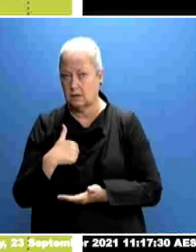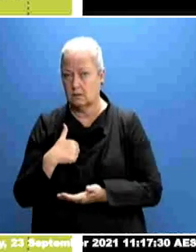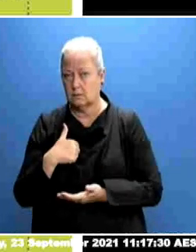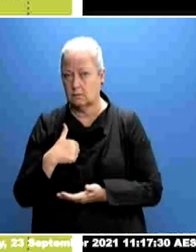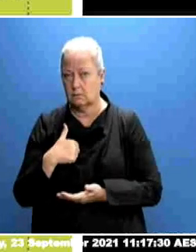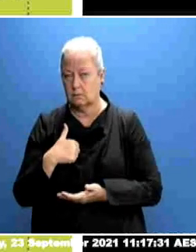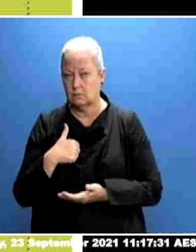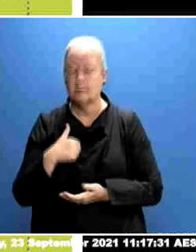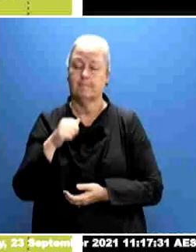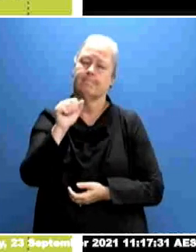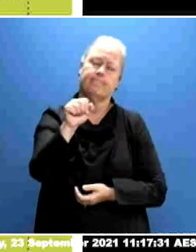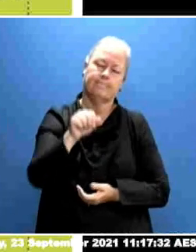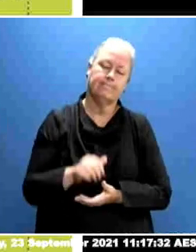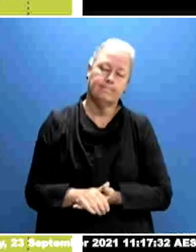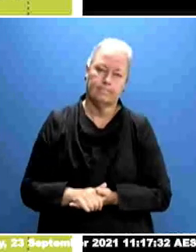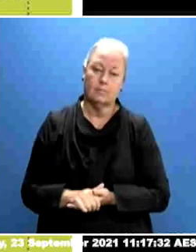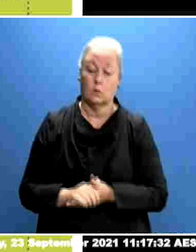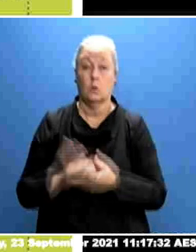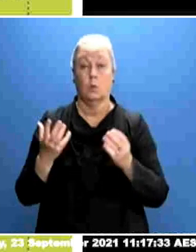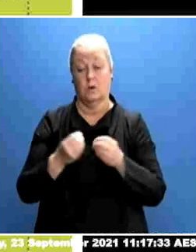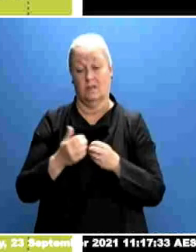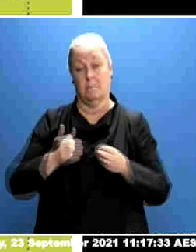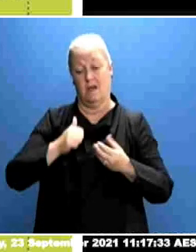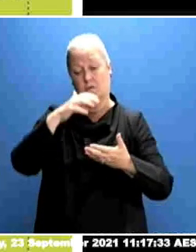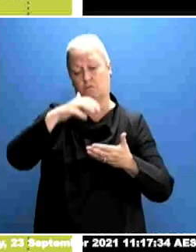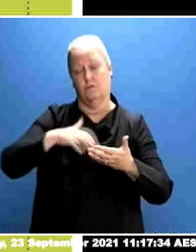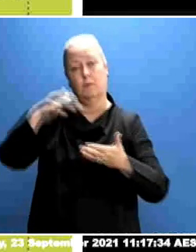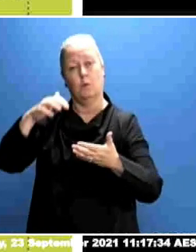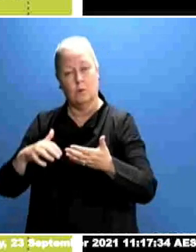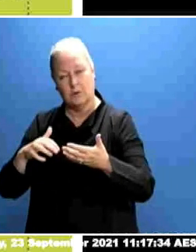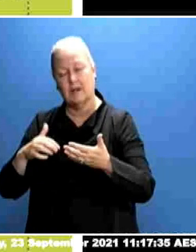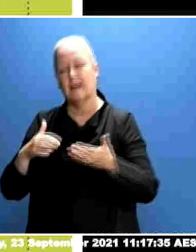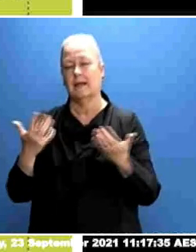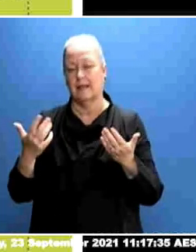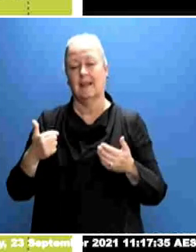Yes. So one of the limitations of the information in my report is that as the Churchill Fellowship is based